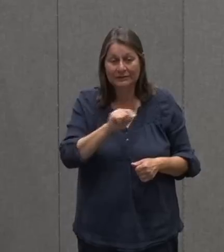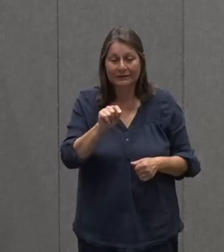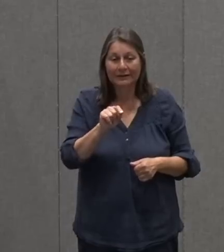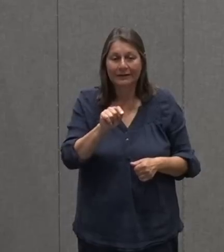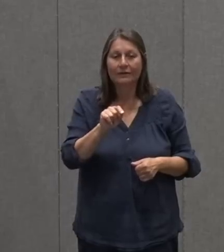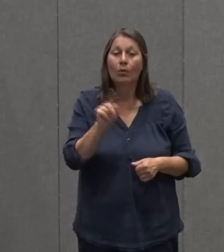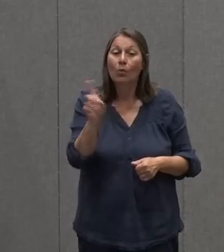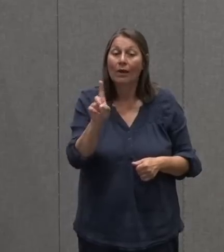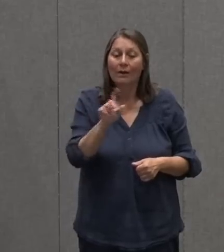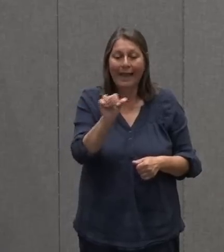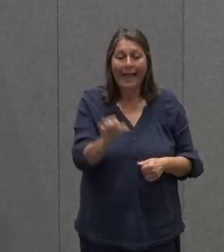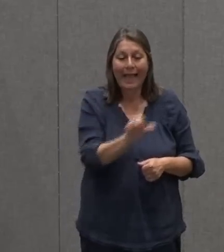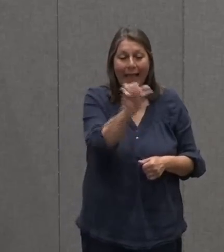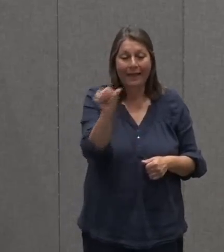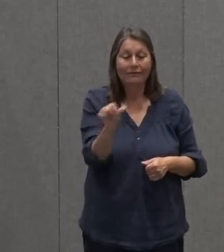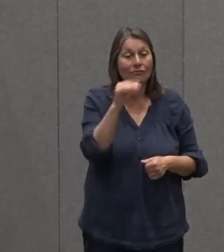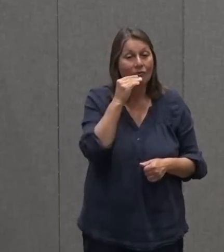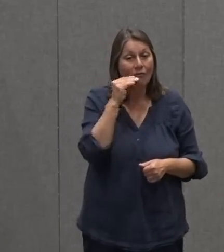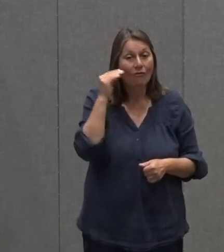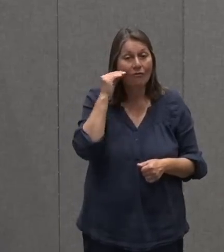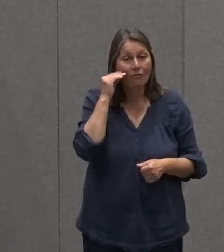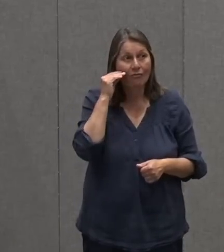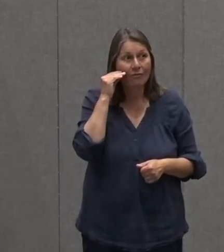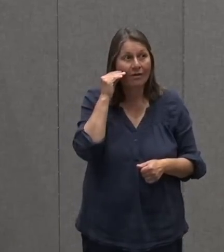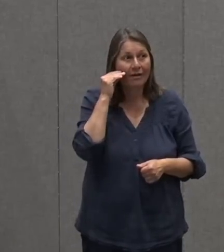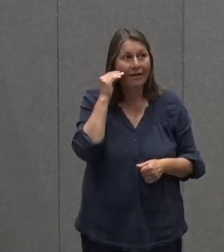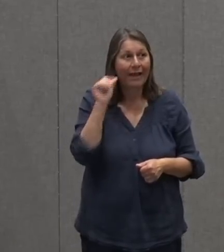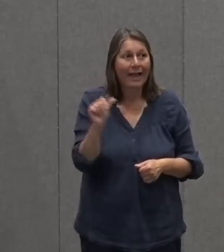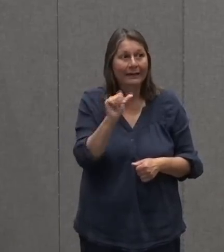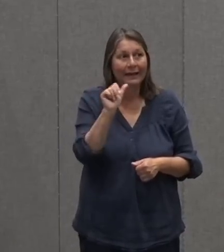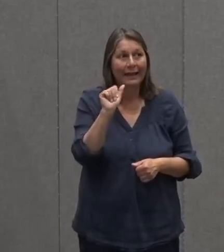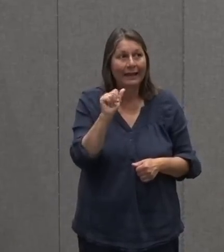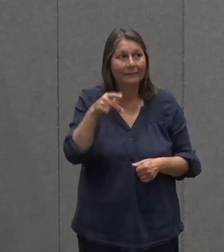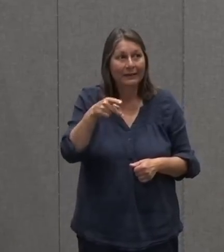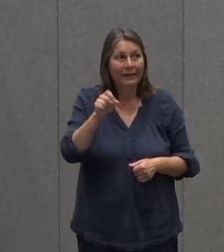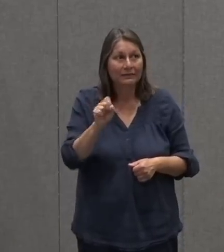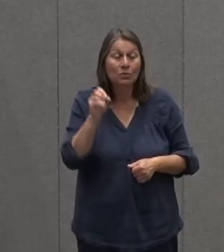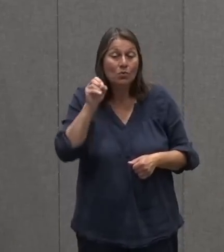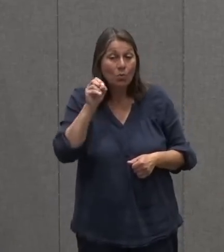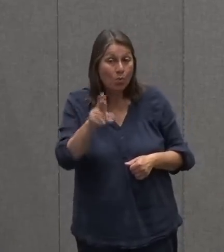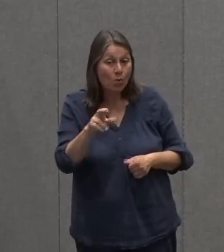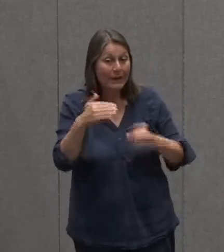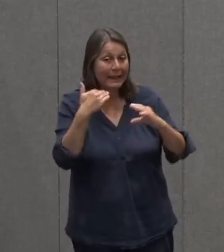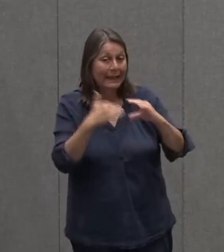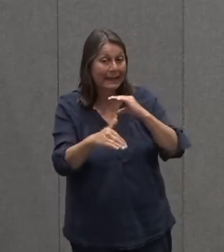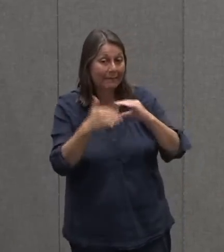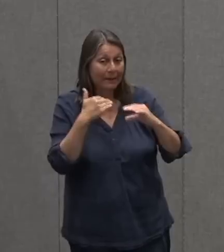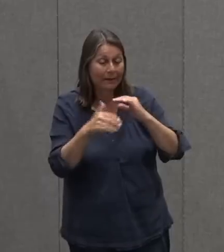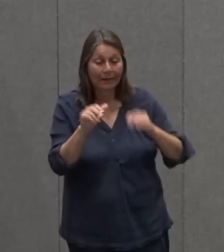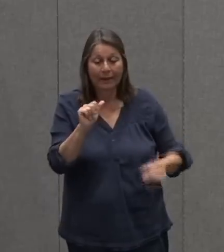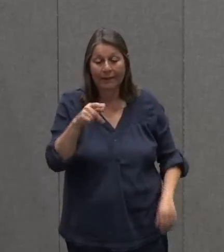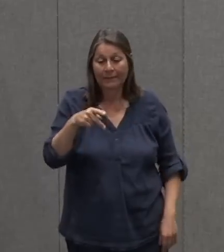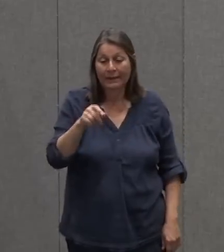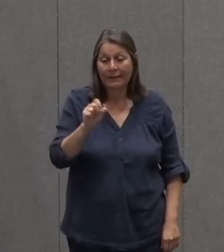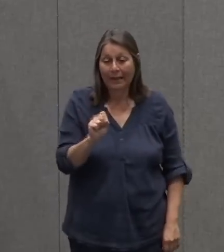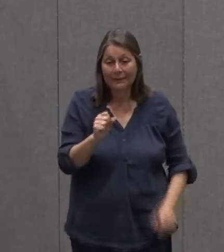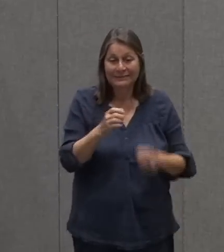There's our little tweet that you could send it to us or you can actually email us at the APS.learning@gmail.com